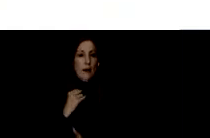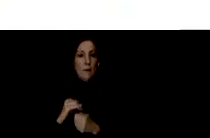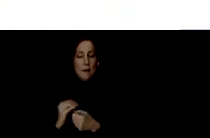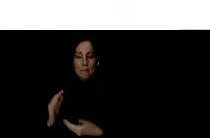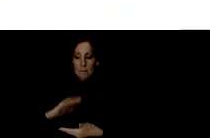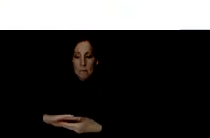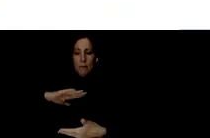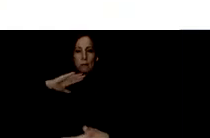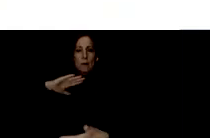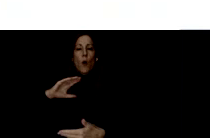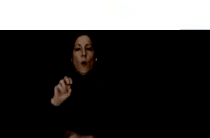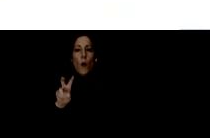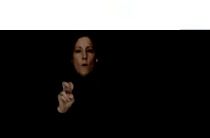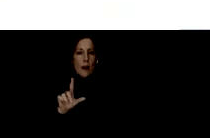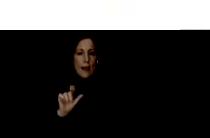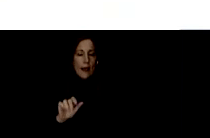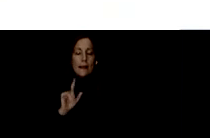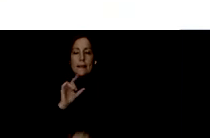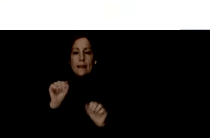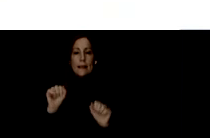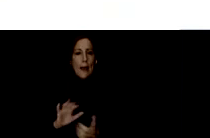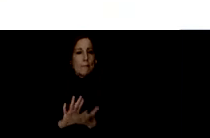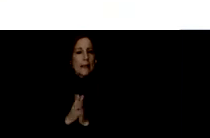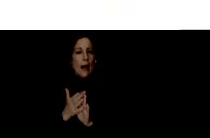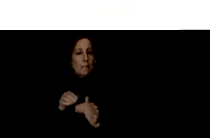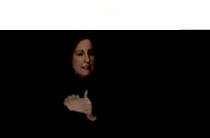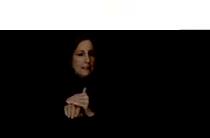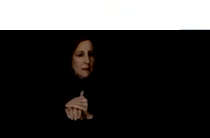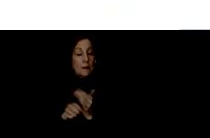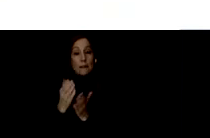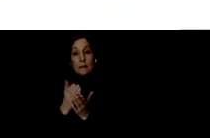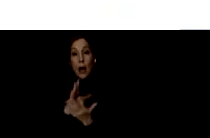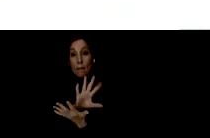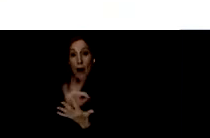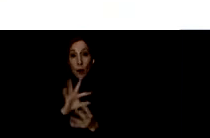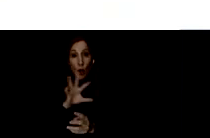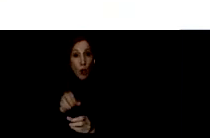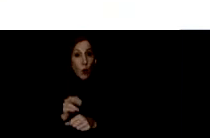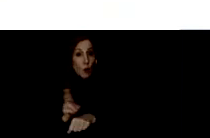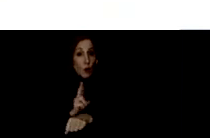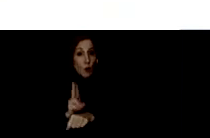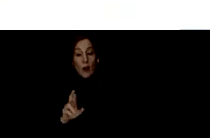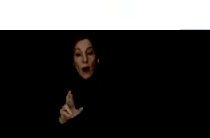These functions can easily be made accessible. Some options include using ARIA roles and alerts